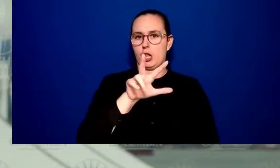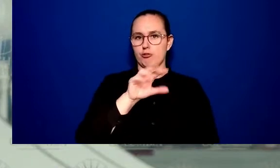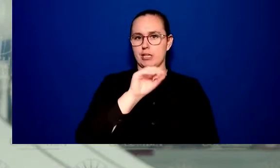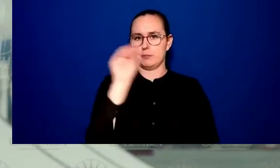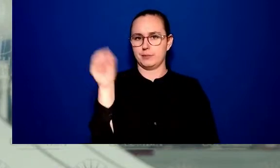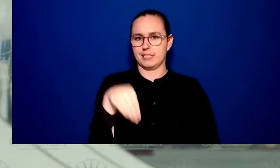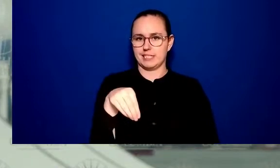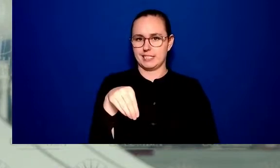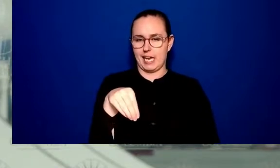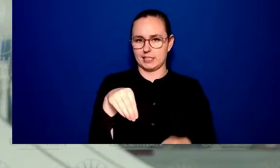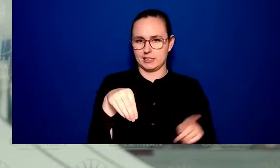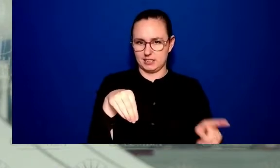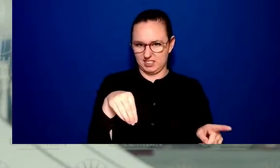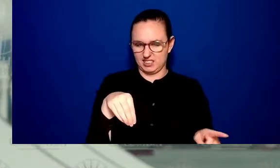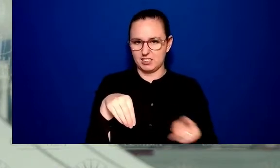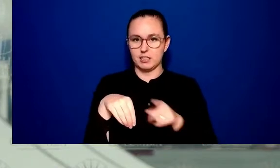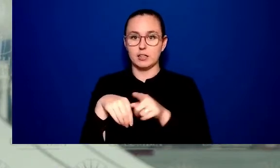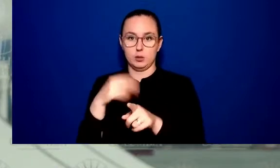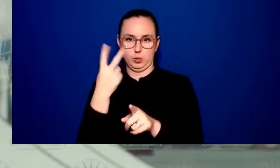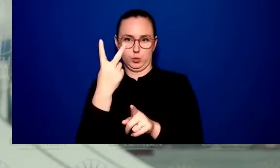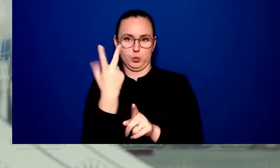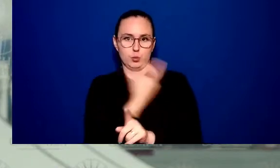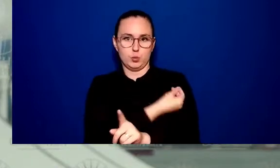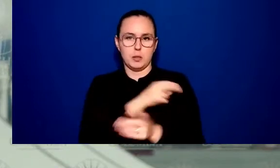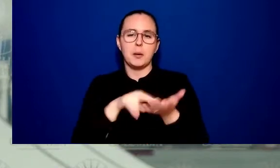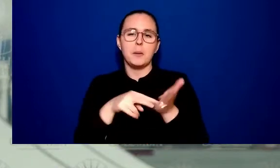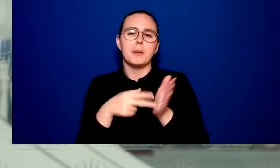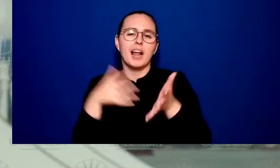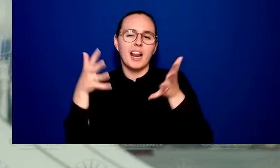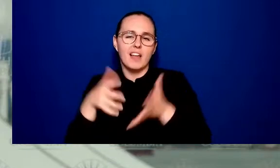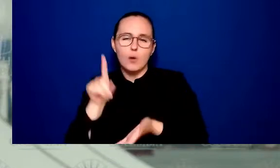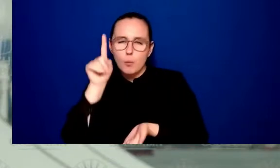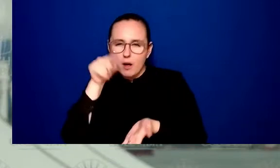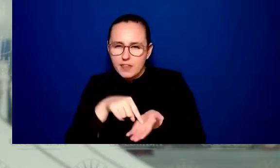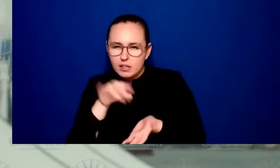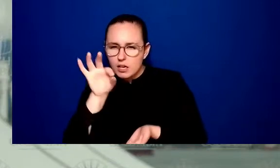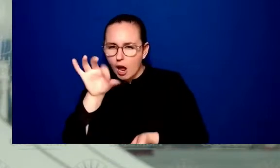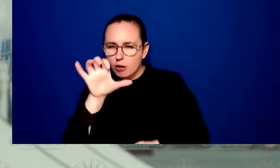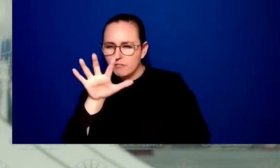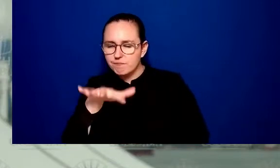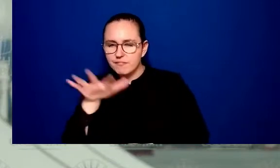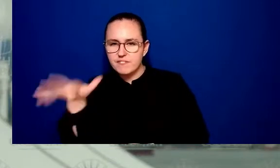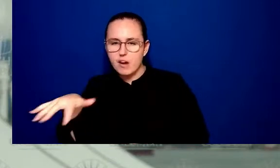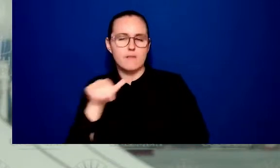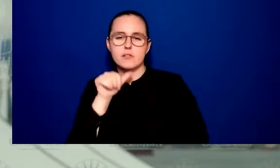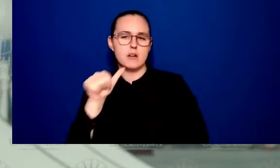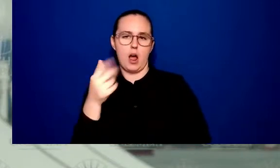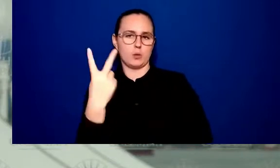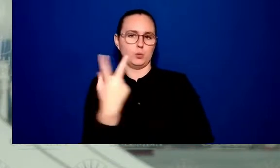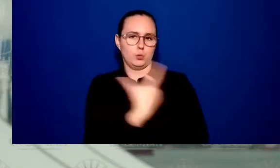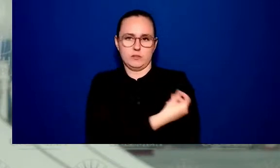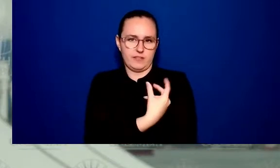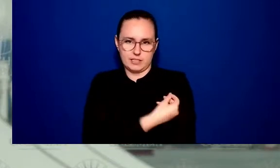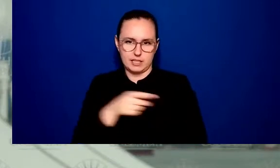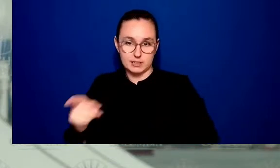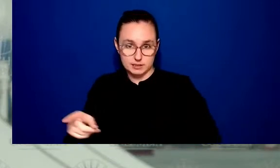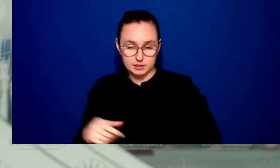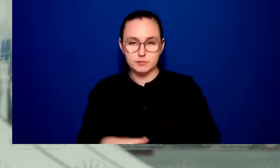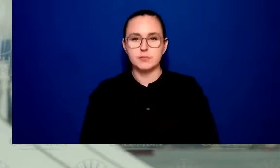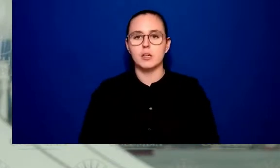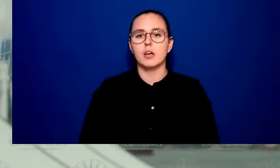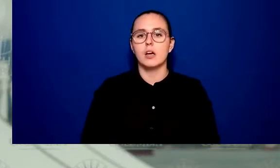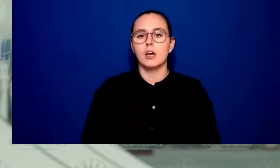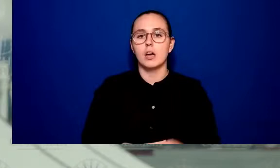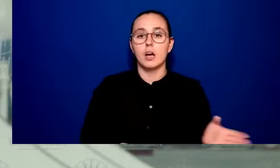1955. In assisted living.